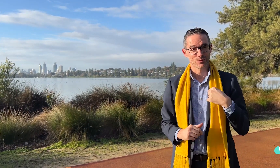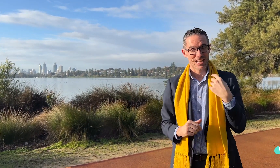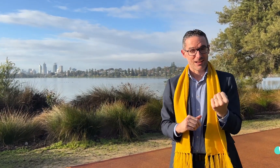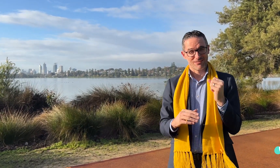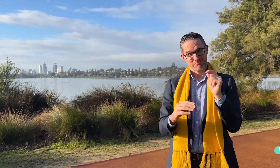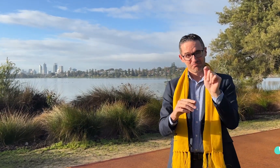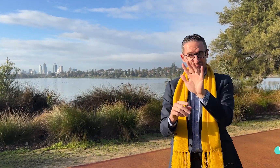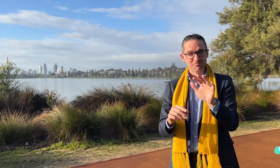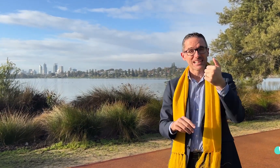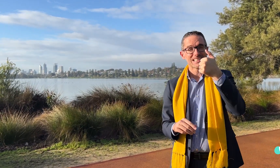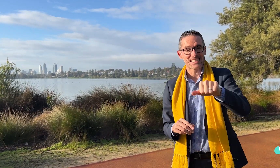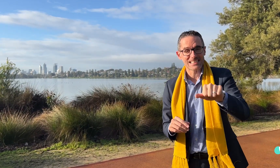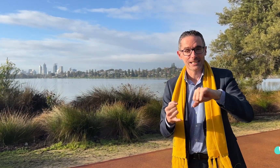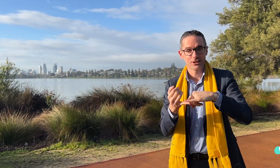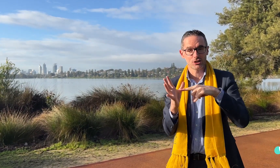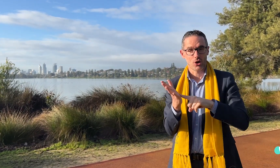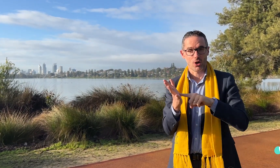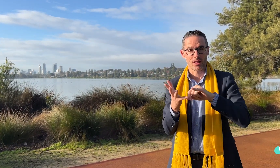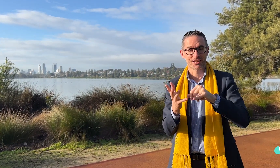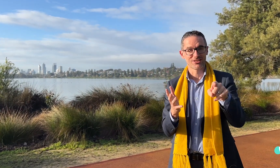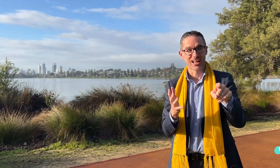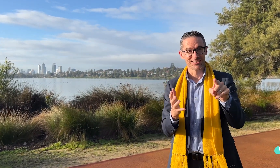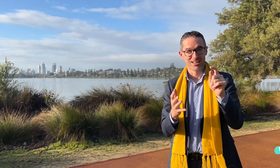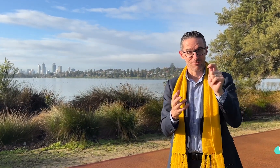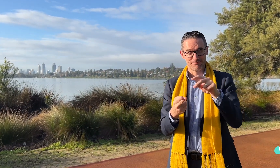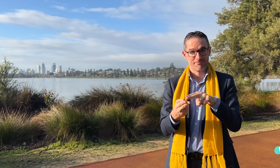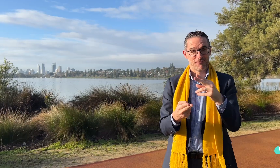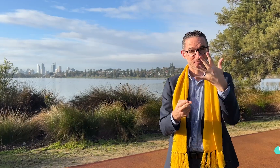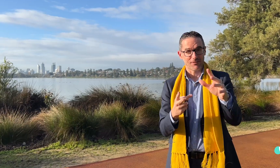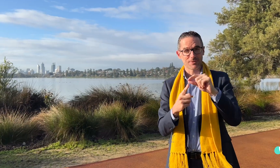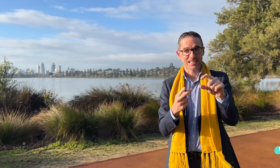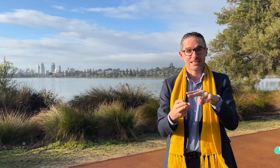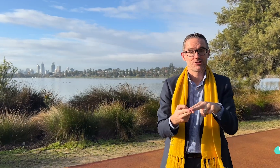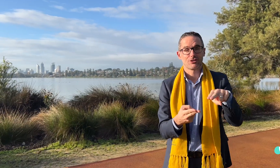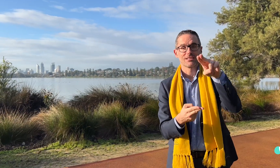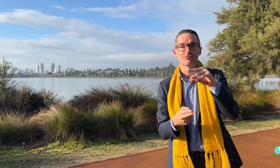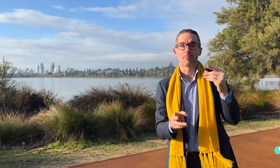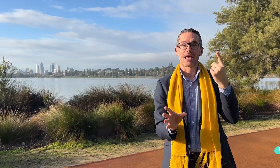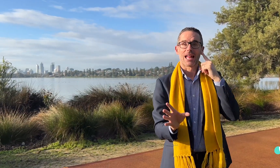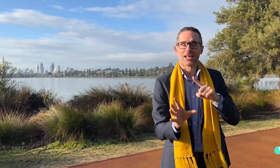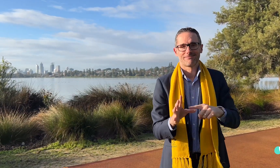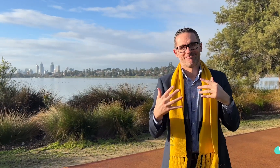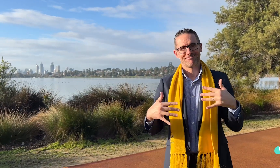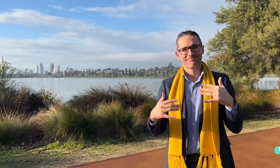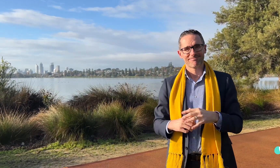We have roughly 60 stall holders, which is 50% increase from last year, which is fantastic.